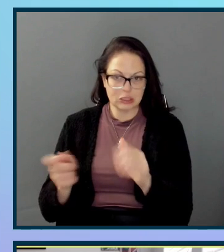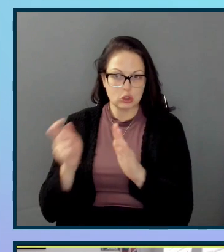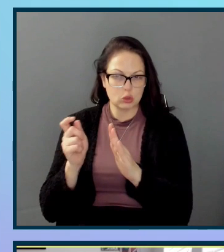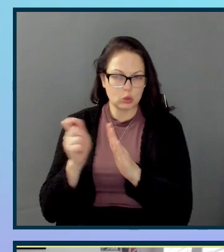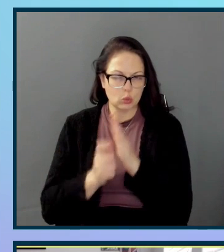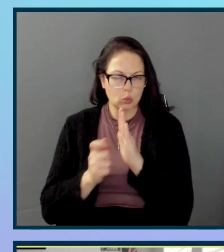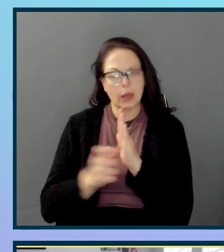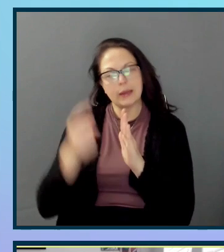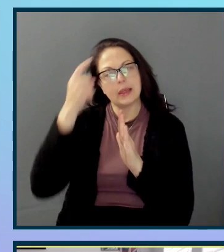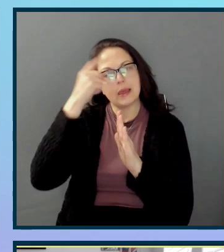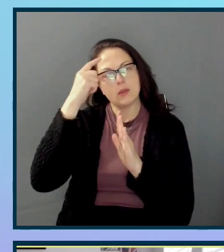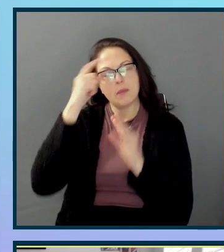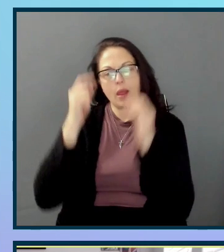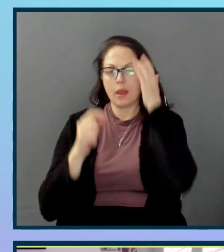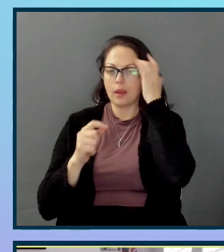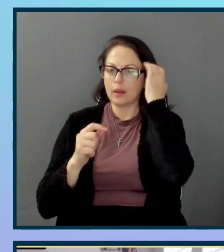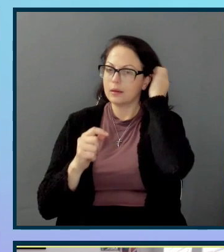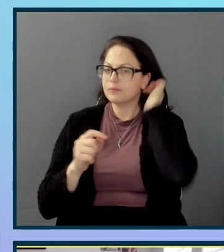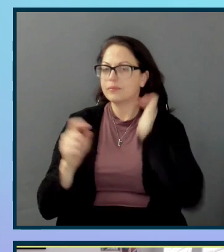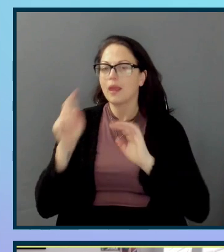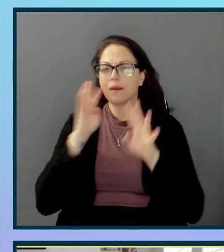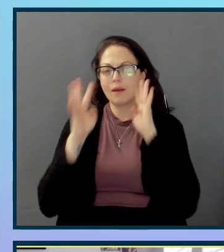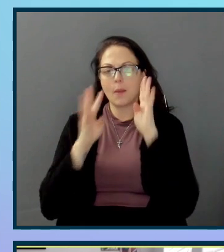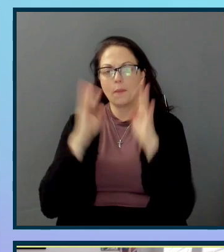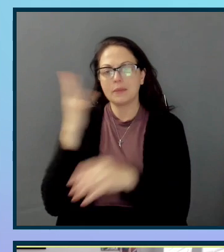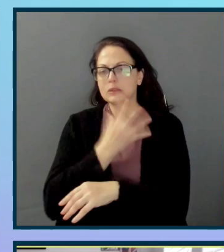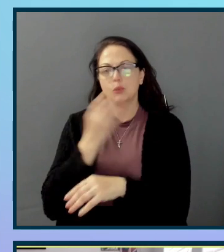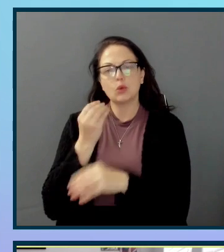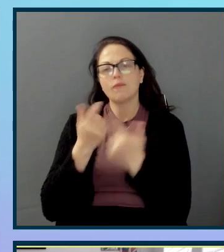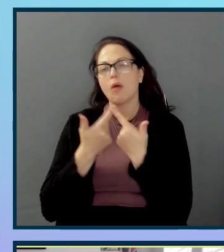and come up with these beautiful linguistic tones perhaps,